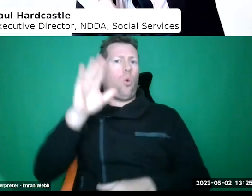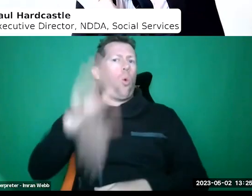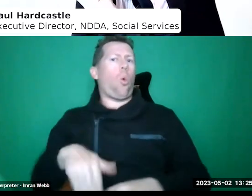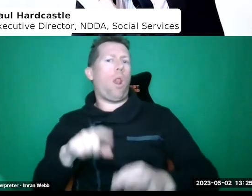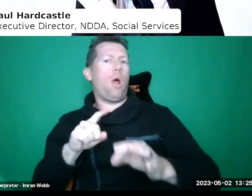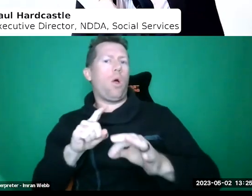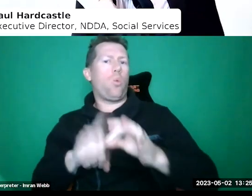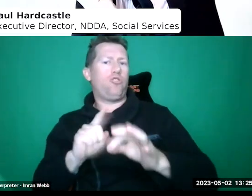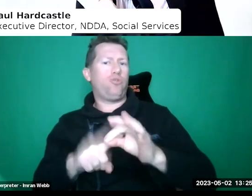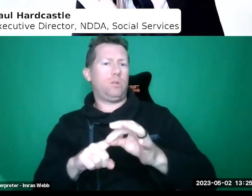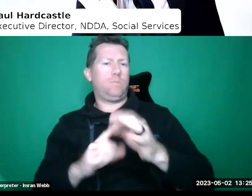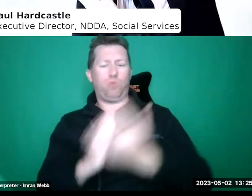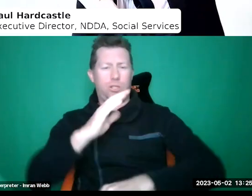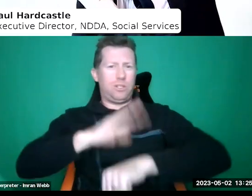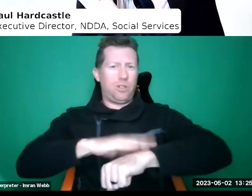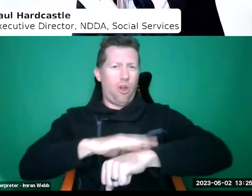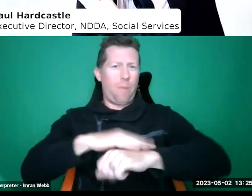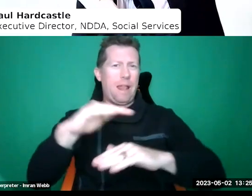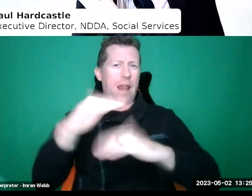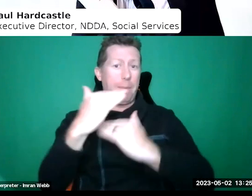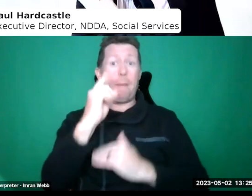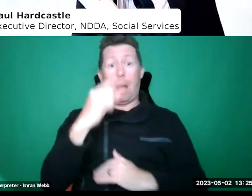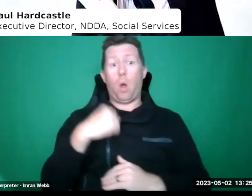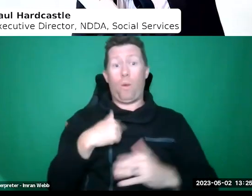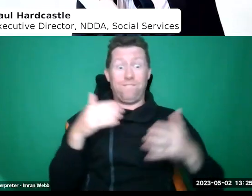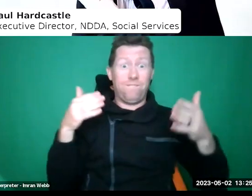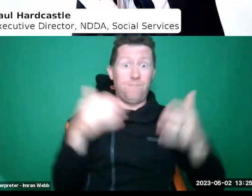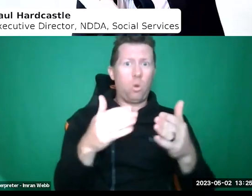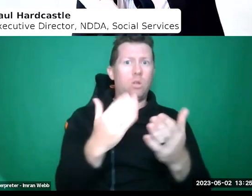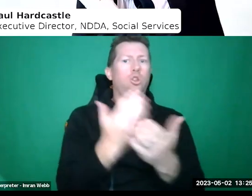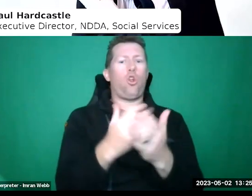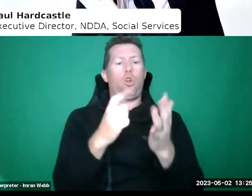in the time, but we are going to focus on some of the common themes coming through